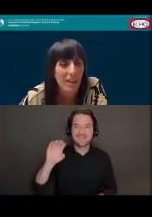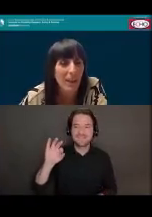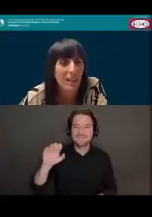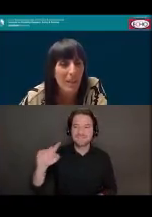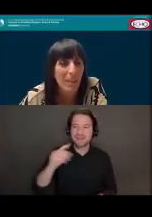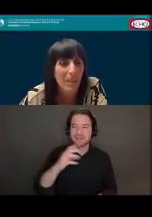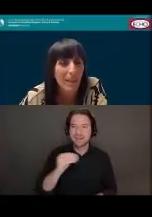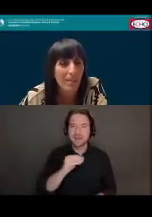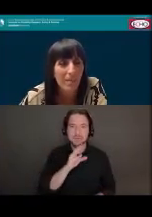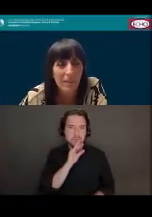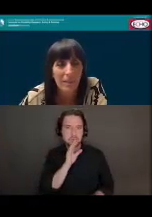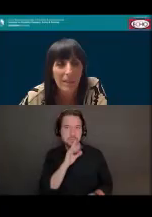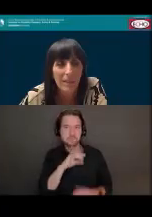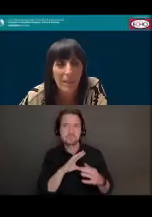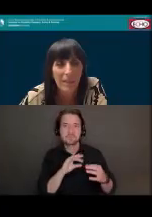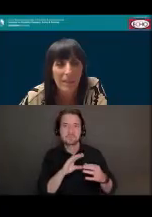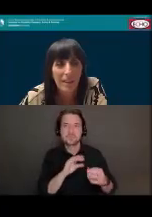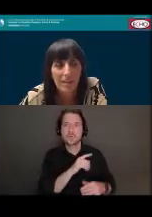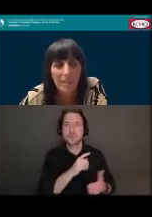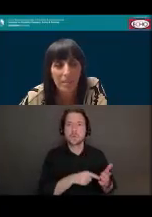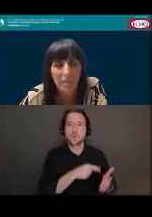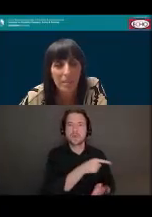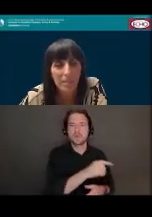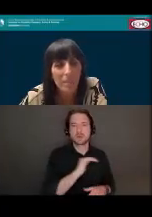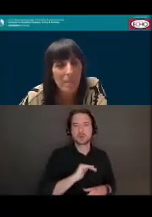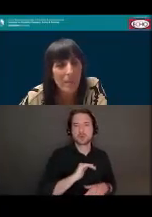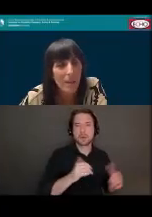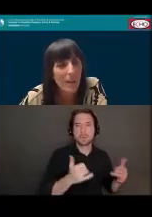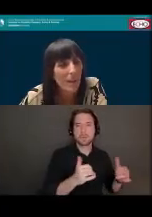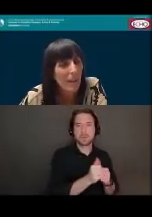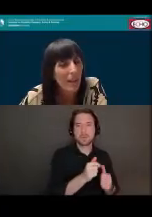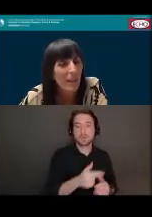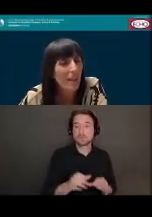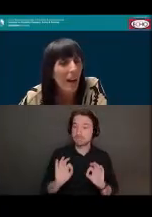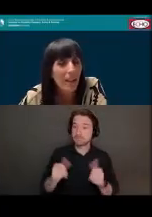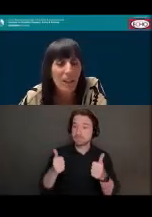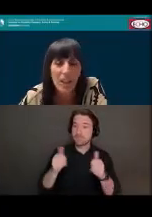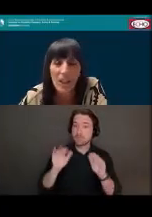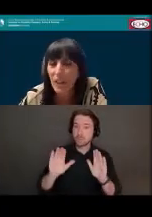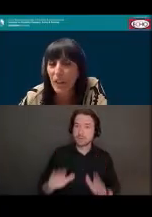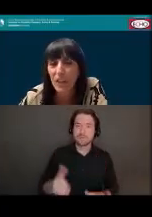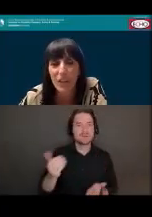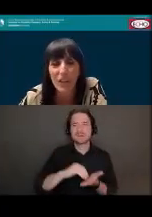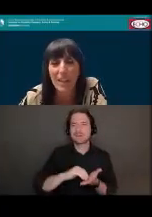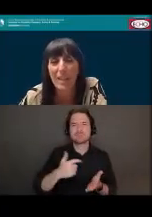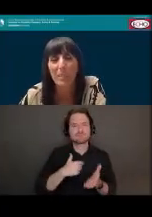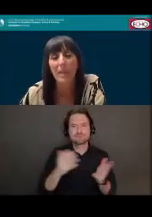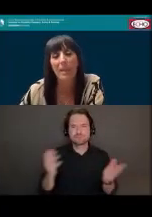child's play great again. I just encourage you to think about it.